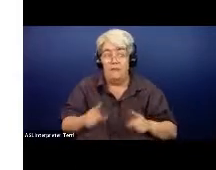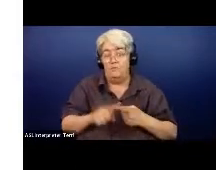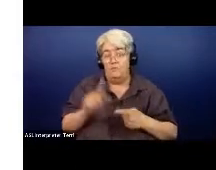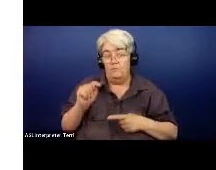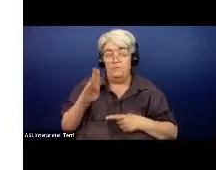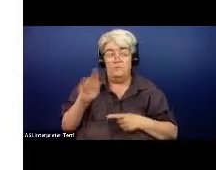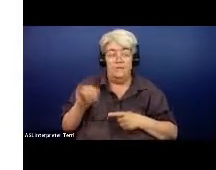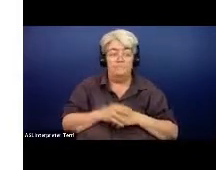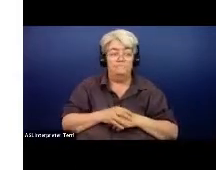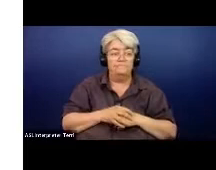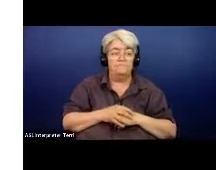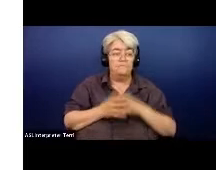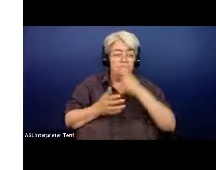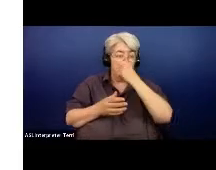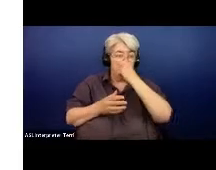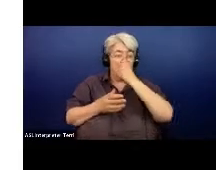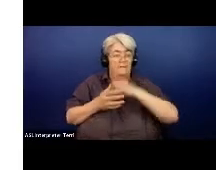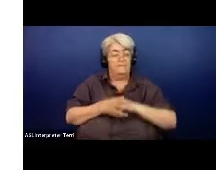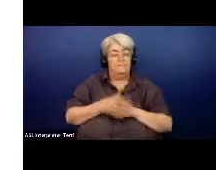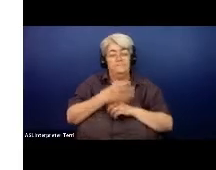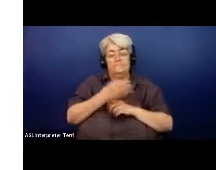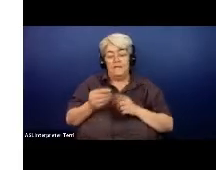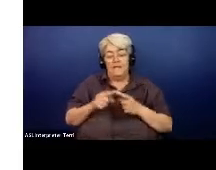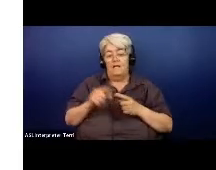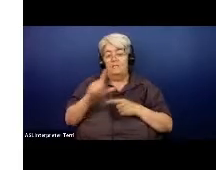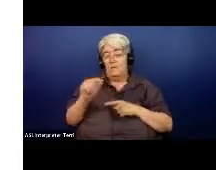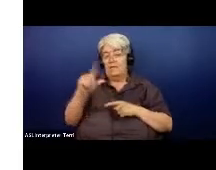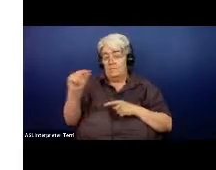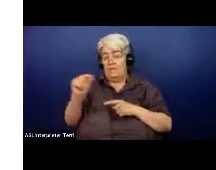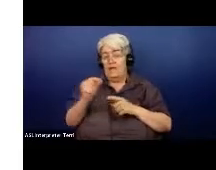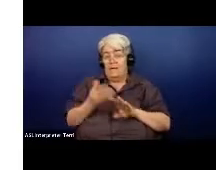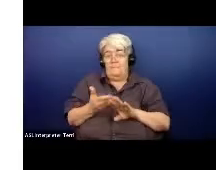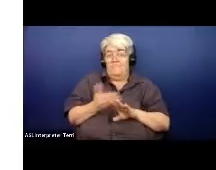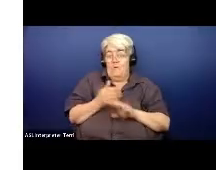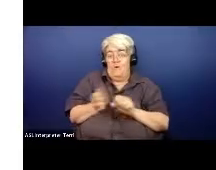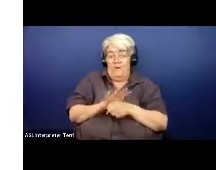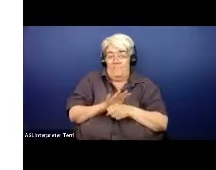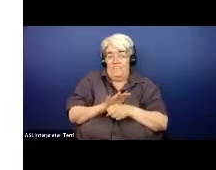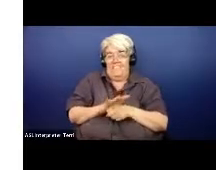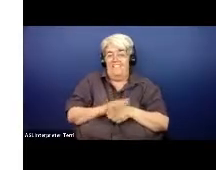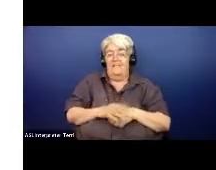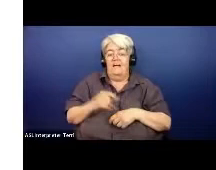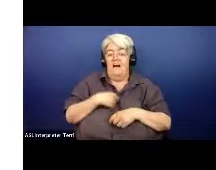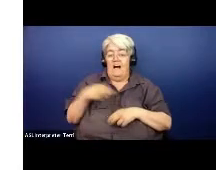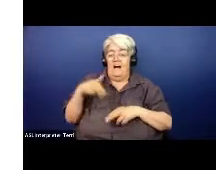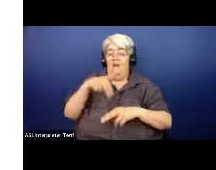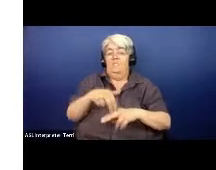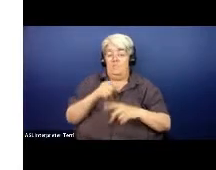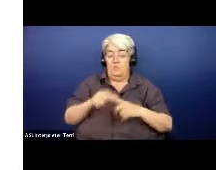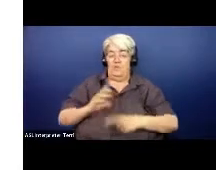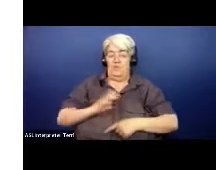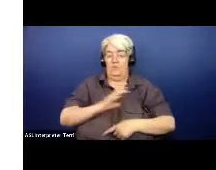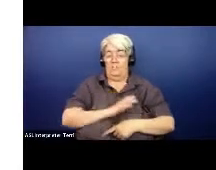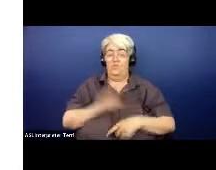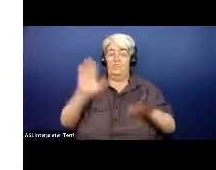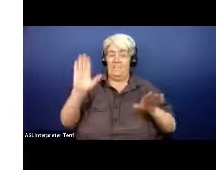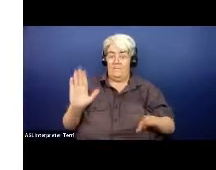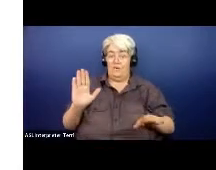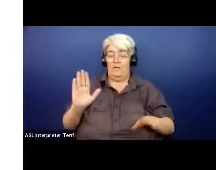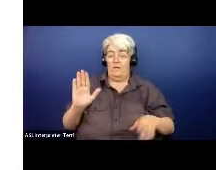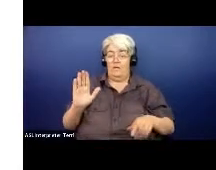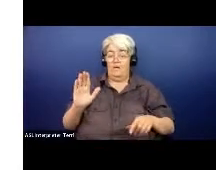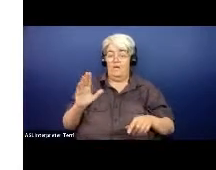Last year 2020 just before COVID hit I spoke to the congressional hearing on brain injury